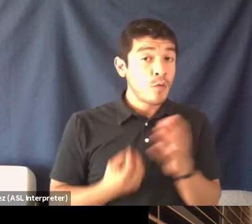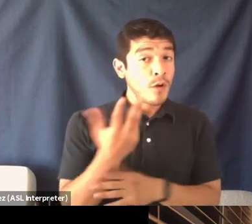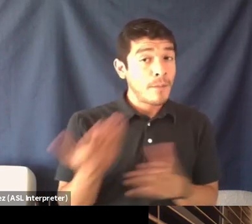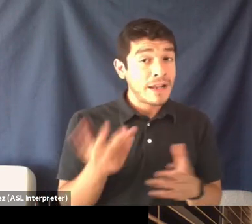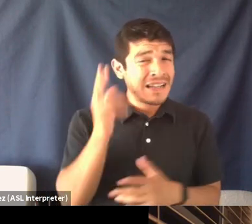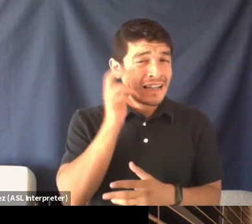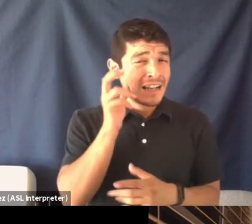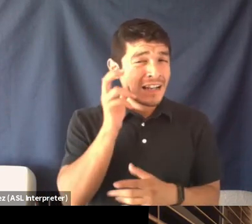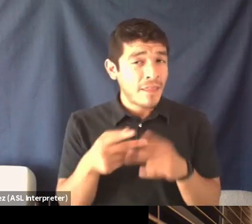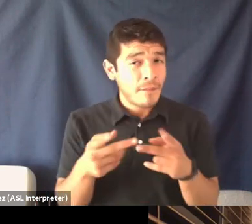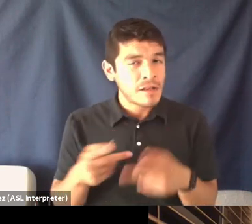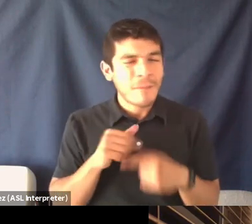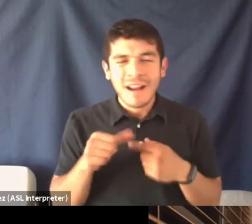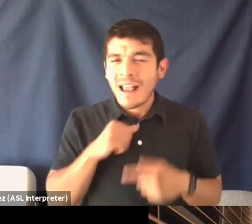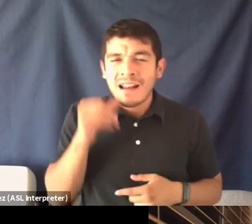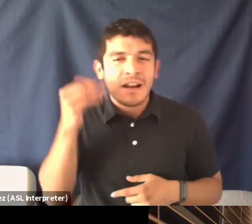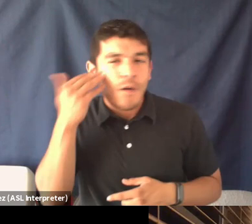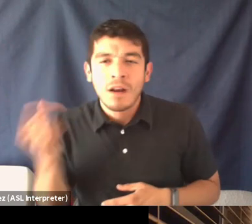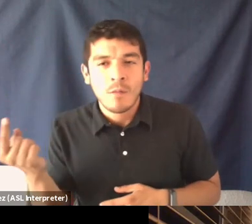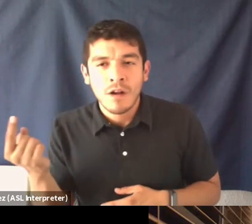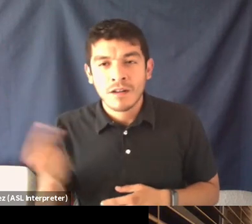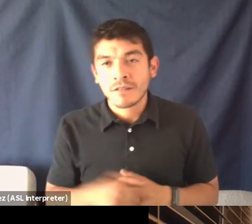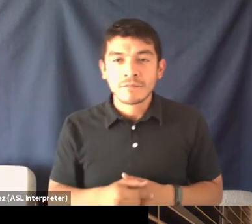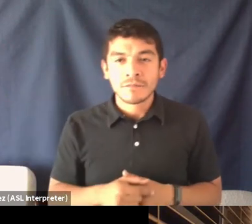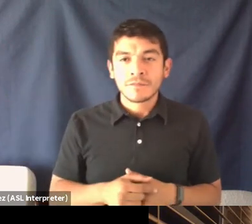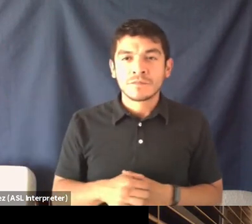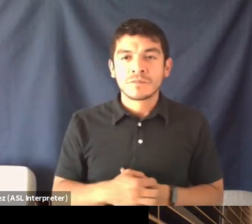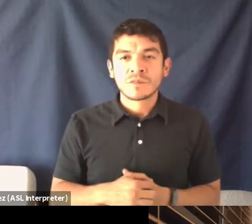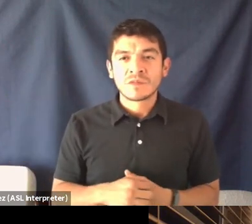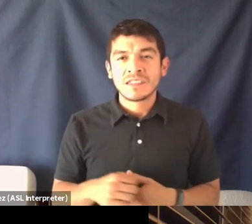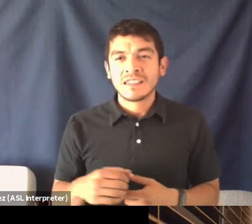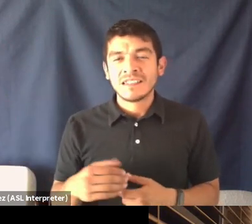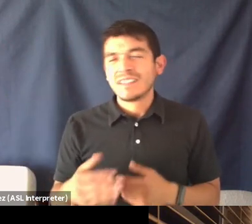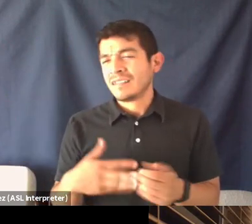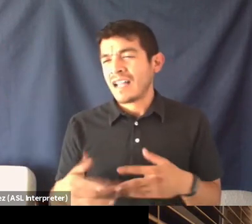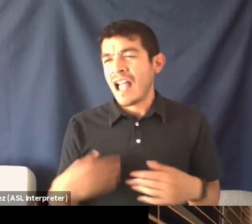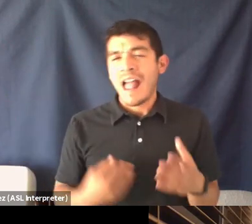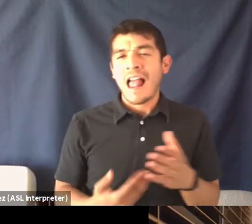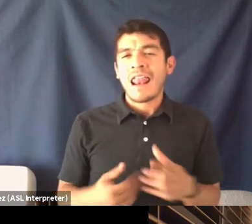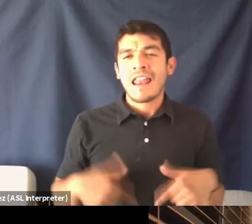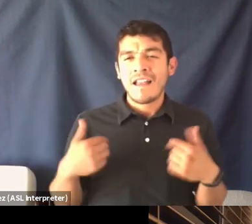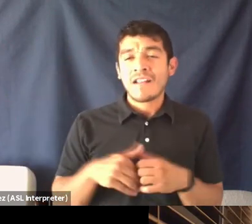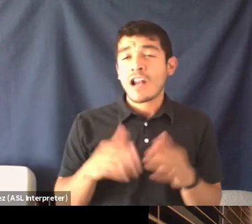but I didn't know anyone, despite like growing up near. I live in a community that's like surrounded by retirement communities.